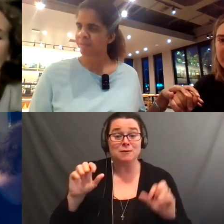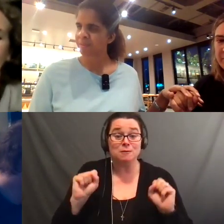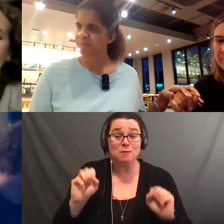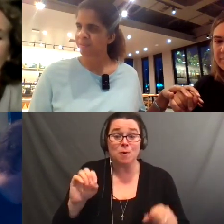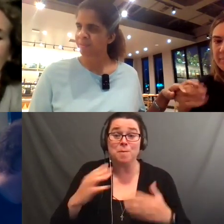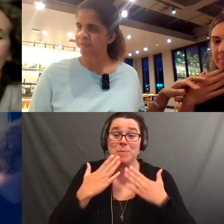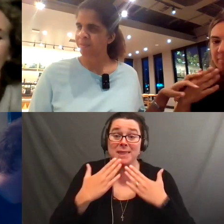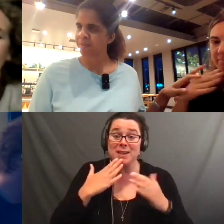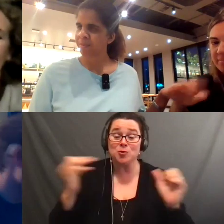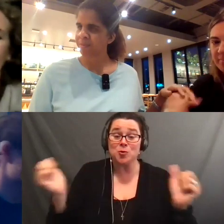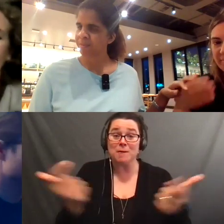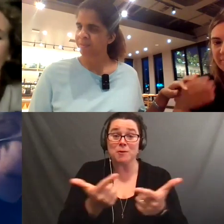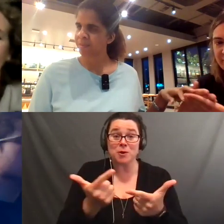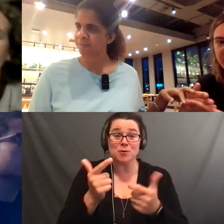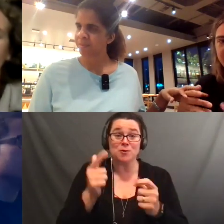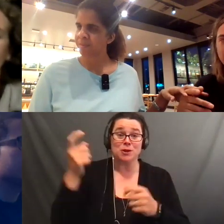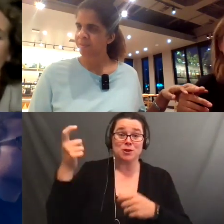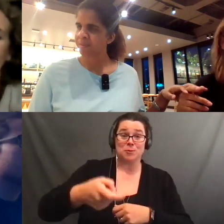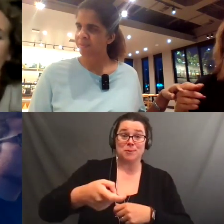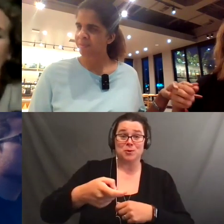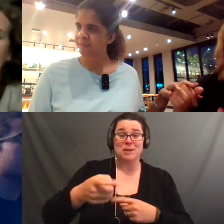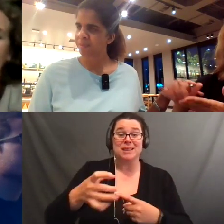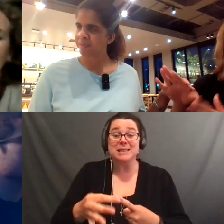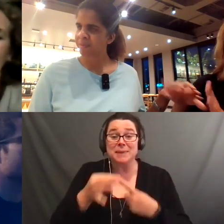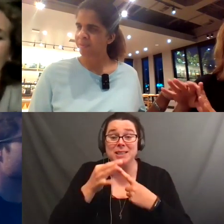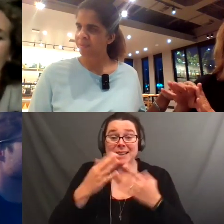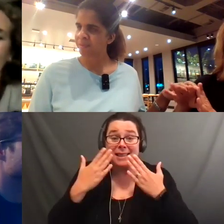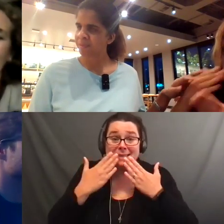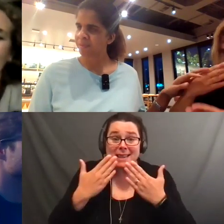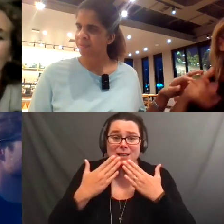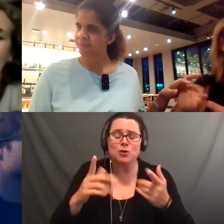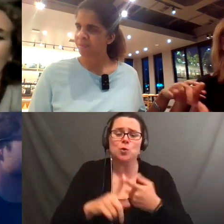Thanks to everybody who contributed. Especially thanks to the nine student and